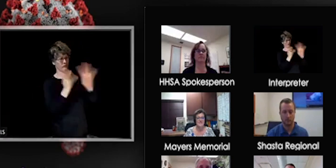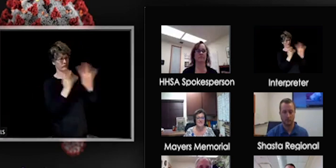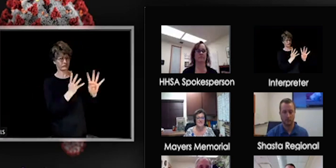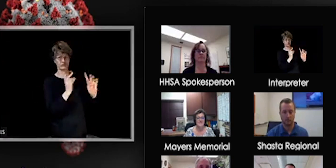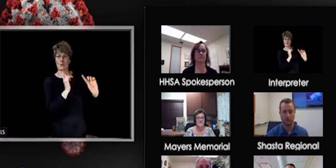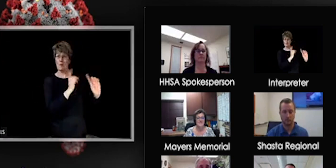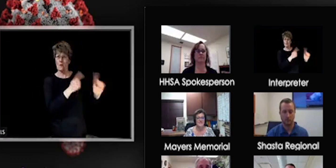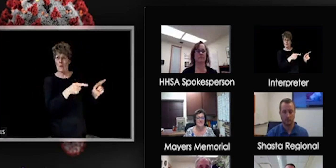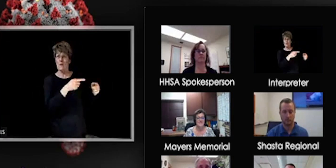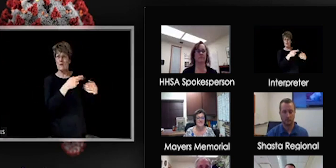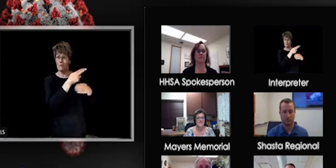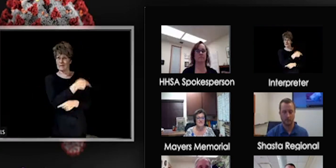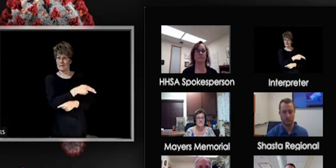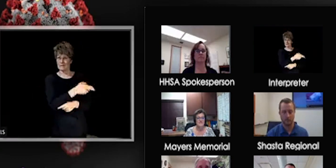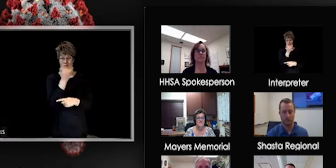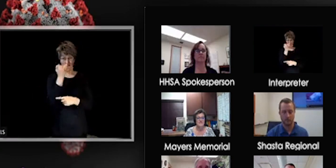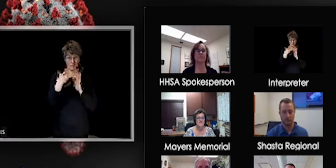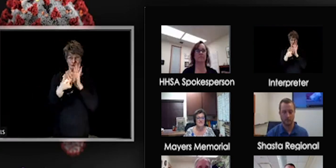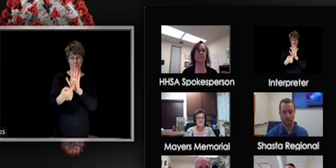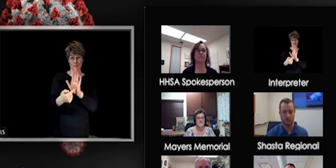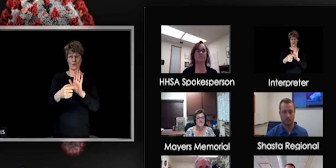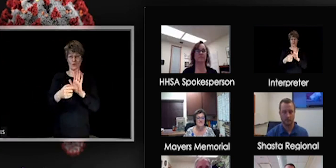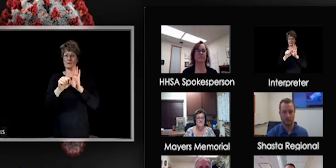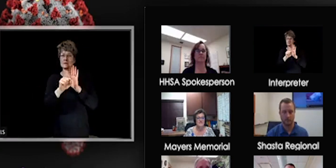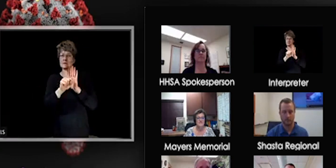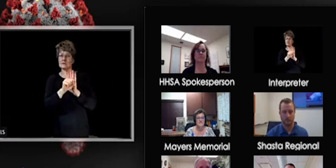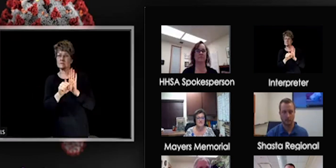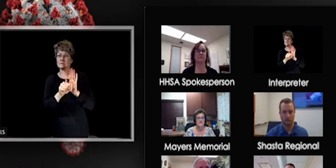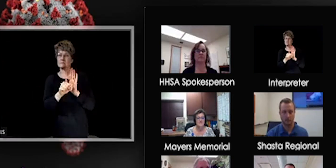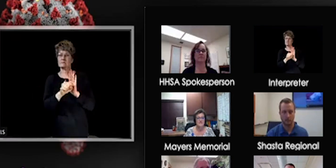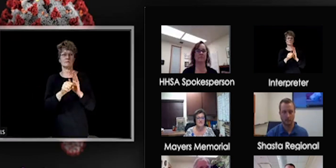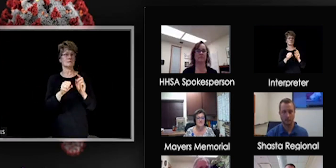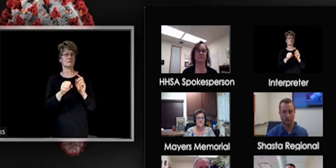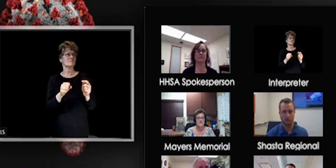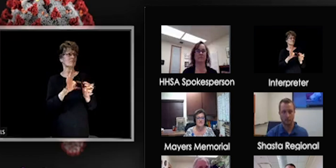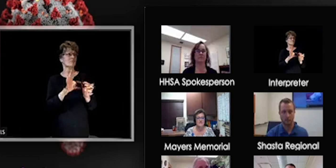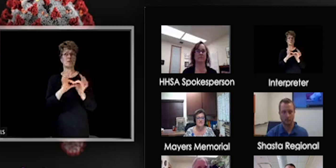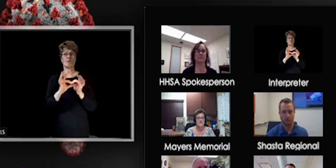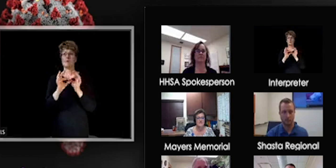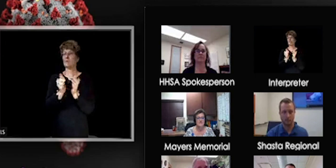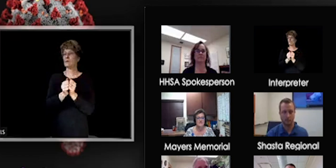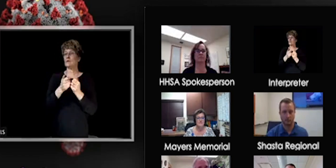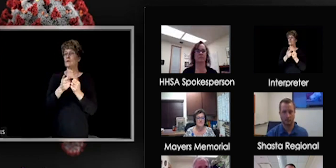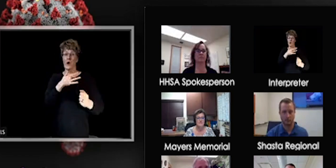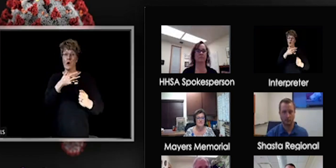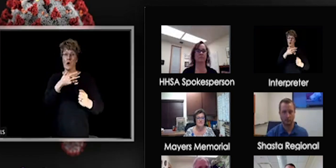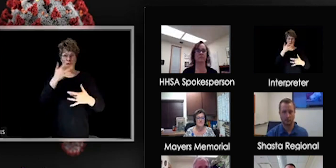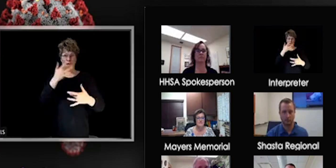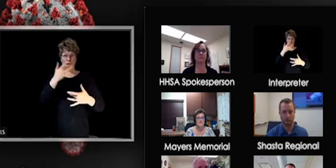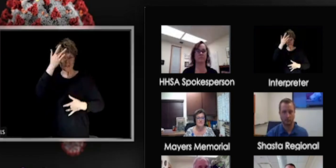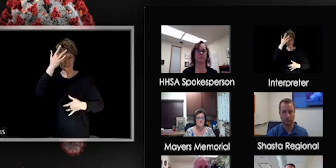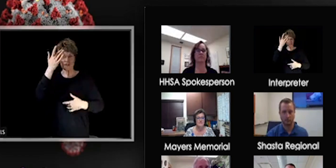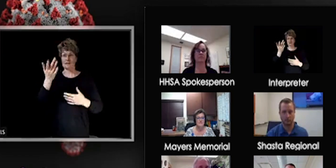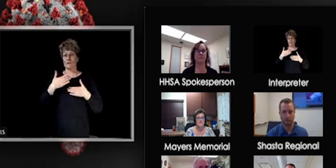symptoms of heart disease or respiratory distress or any other kinds of medical conditions you